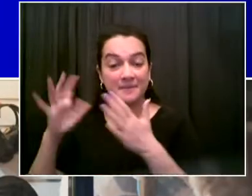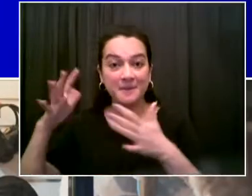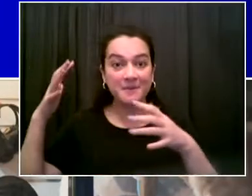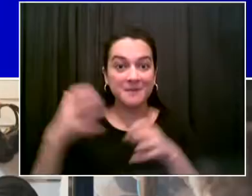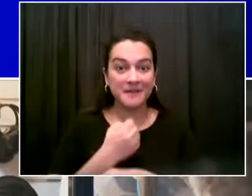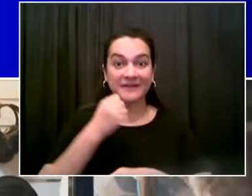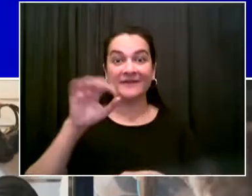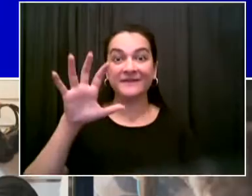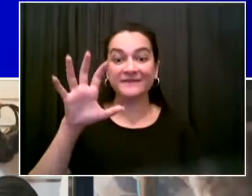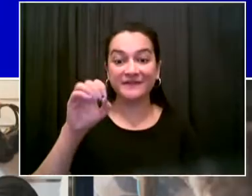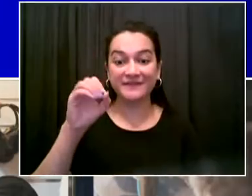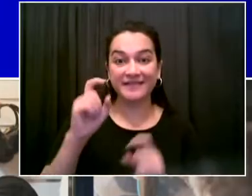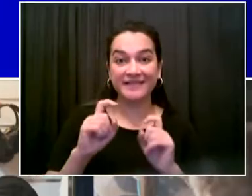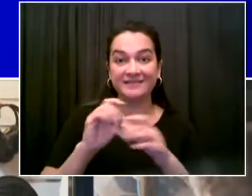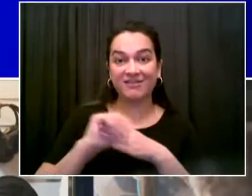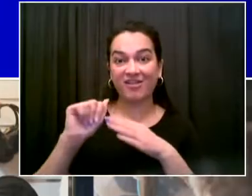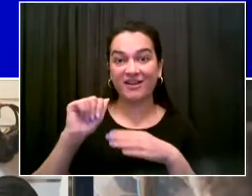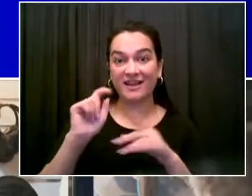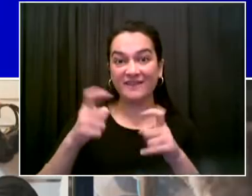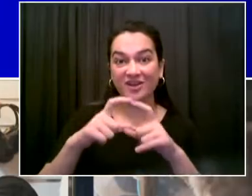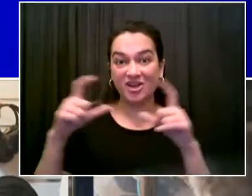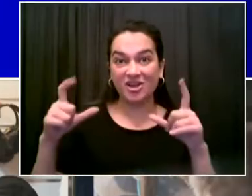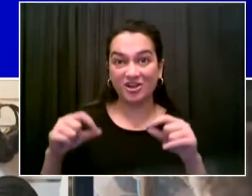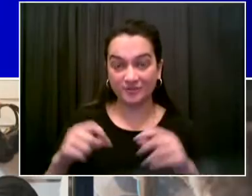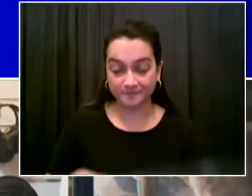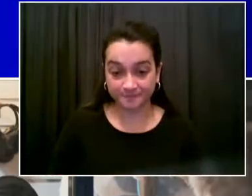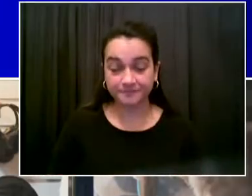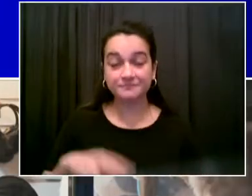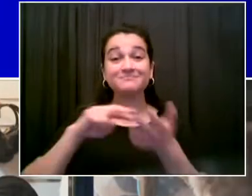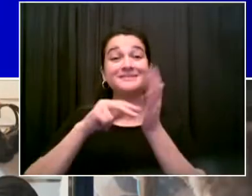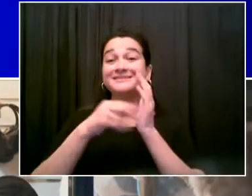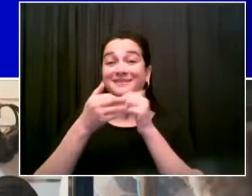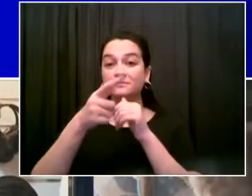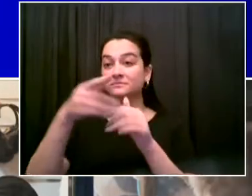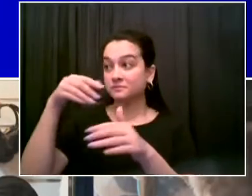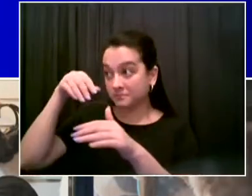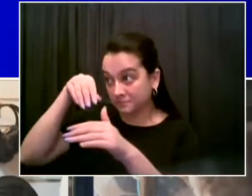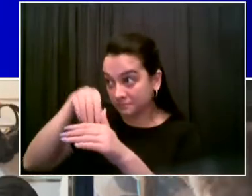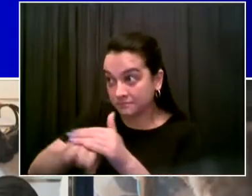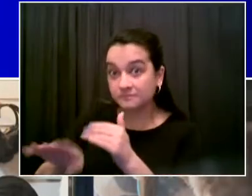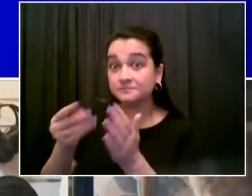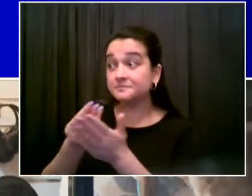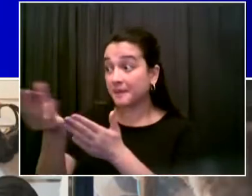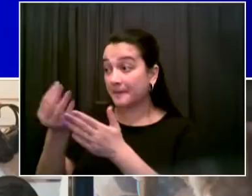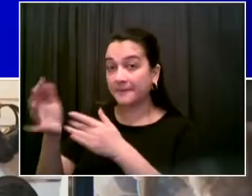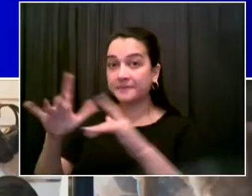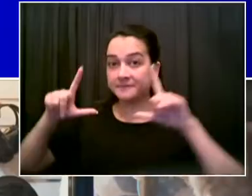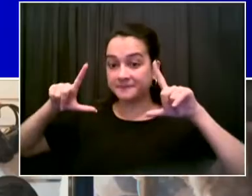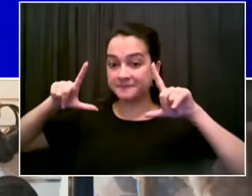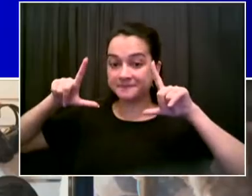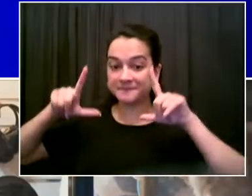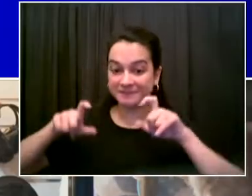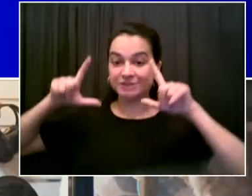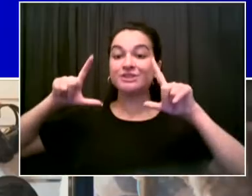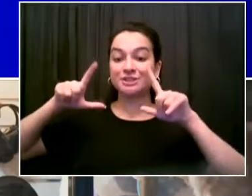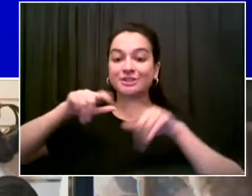CITY. SHOW US IT, SUBMIT PHOTOS OF